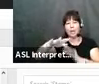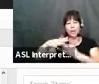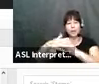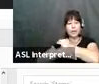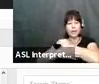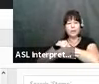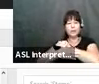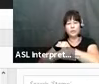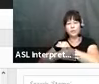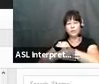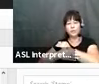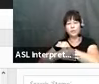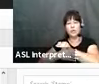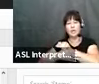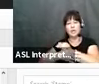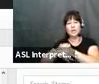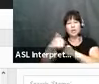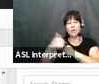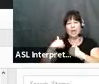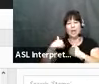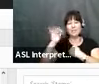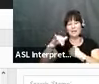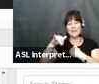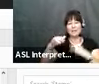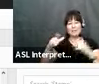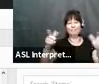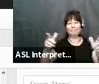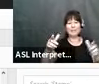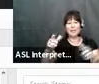the seven-day average with seven-day lag, Sonoma is an outlier.